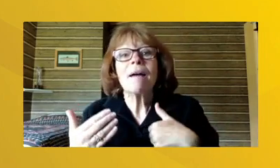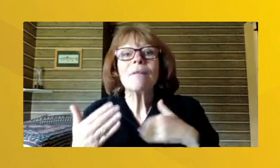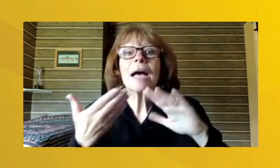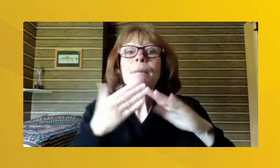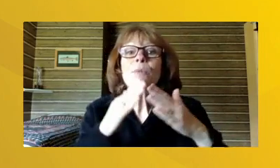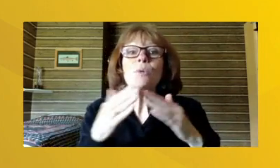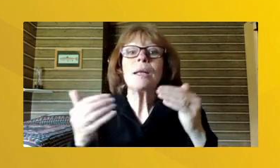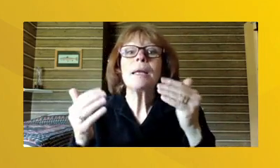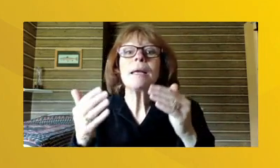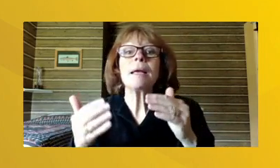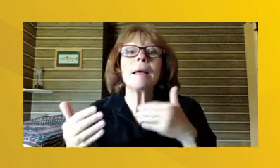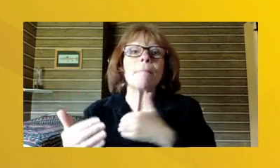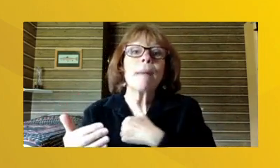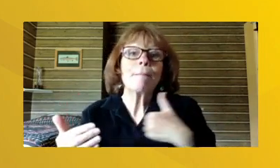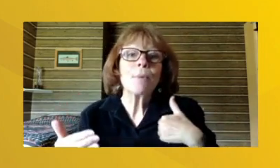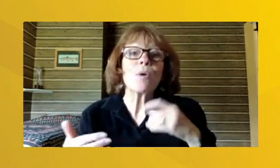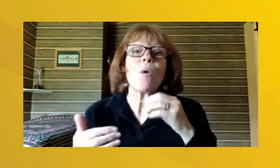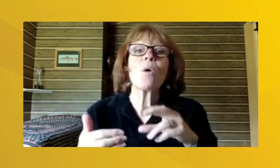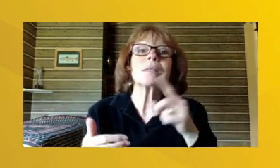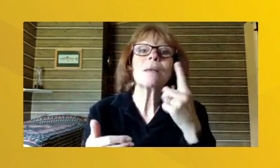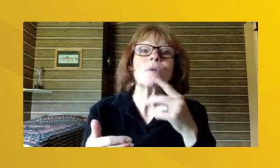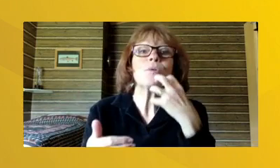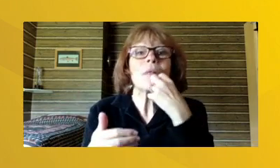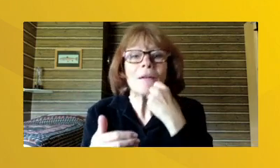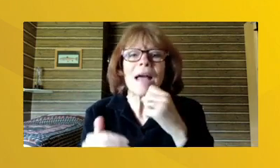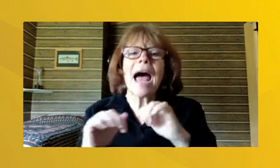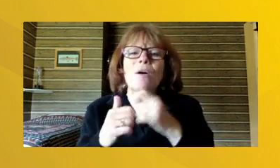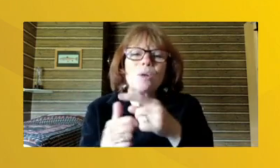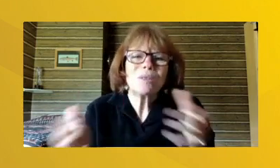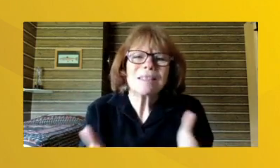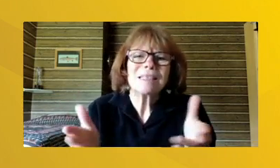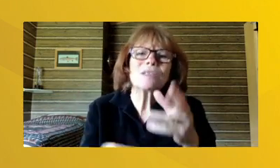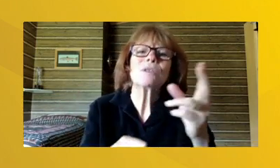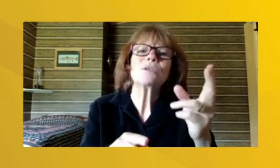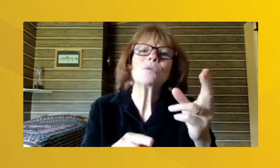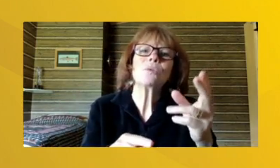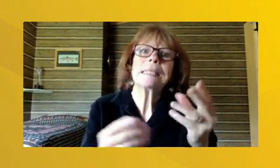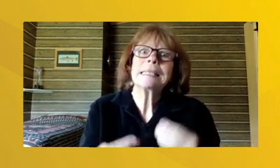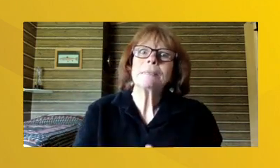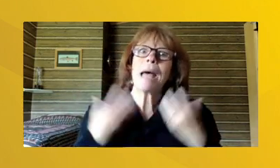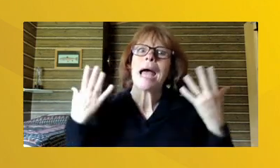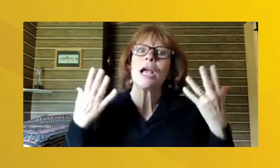these resources to inspire STEAM learning for all pre-K children, but also how to translate